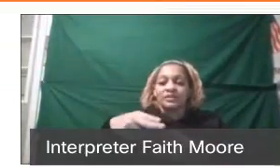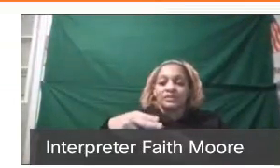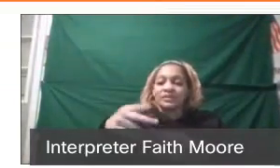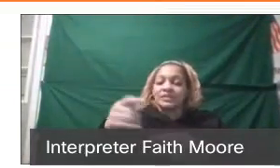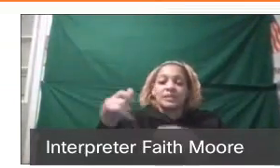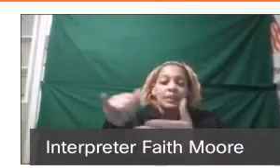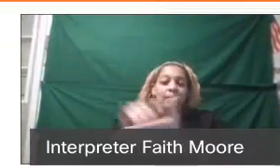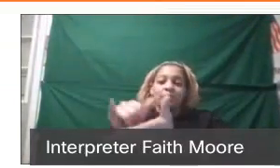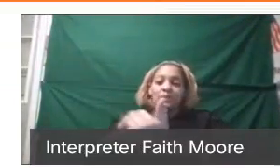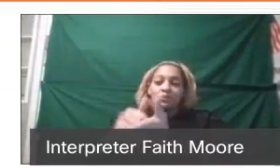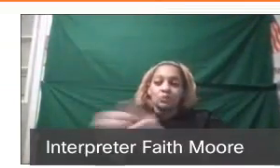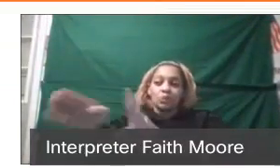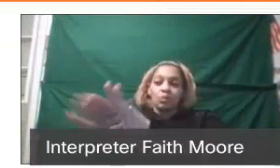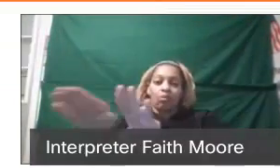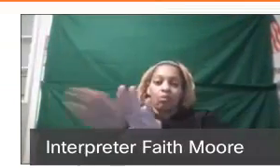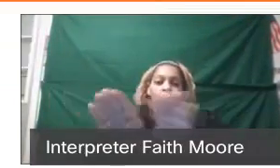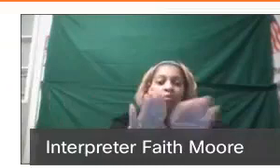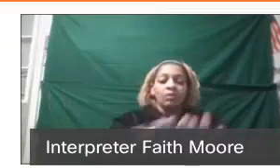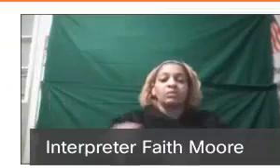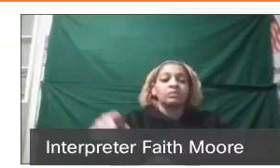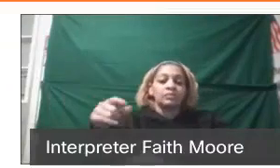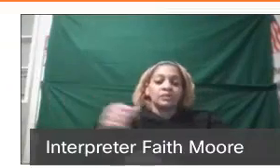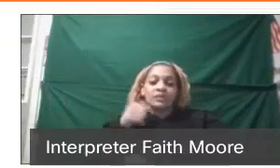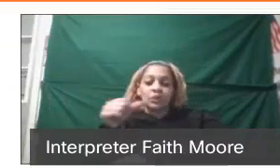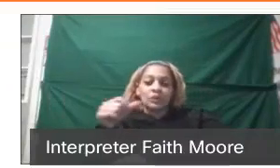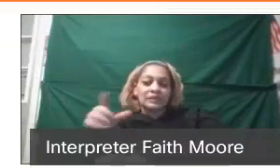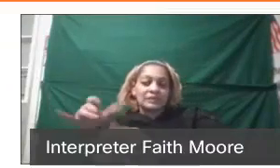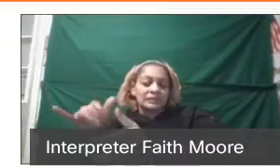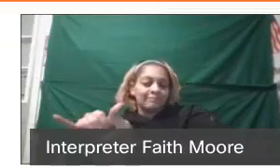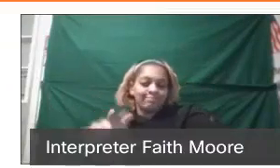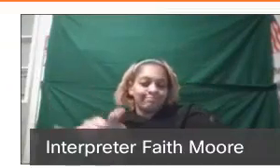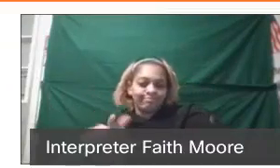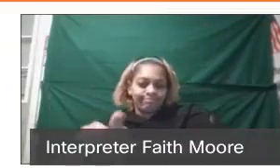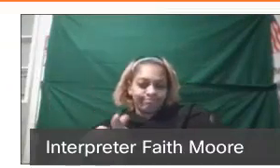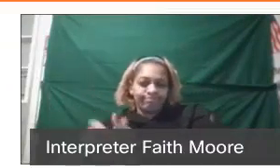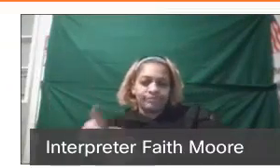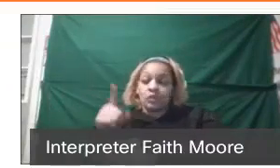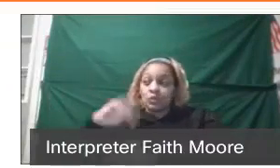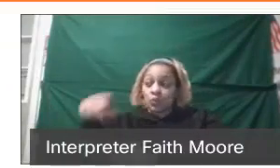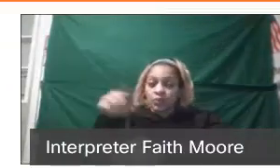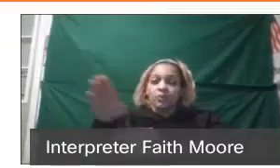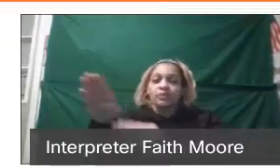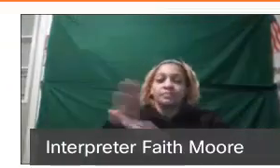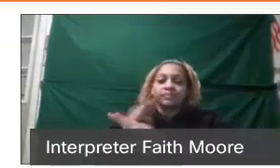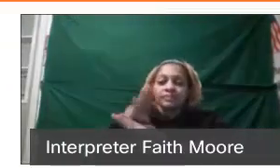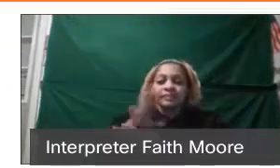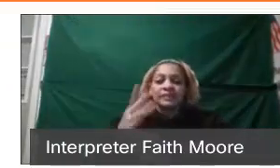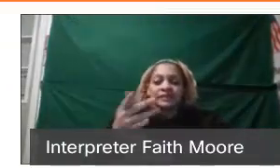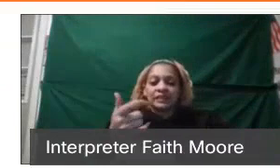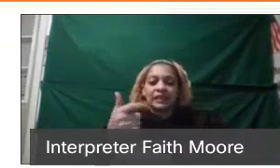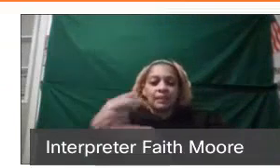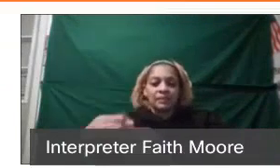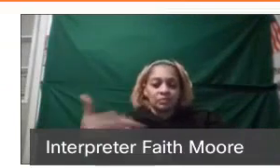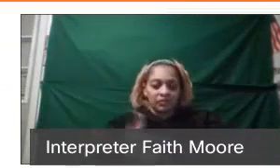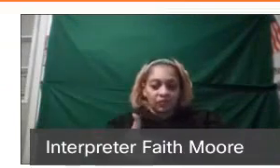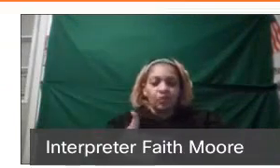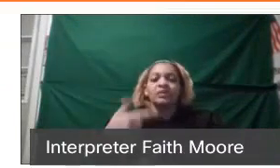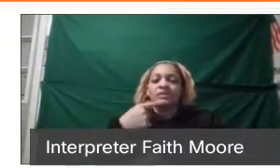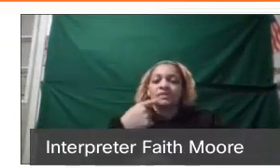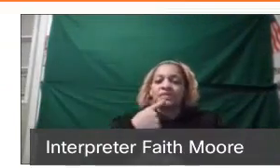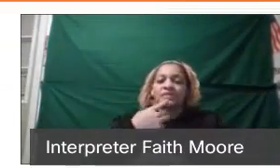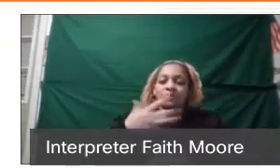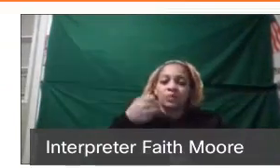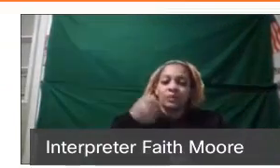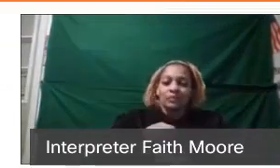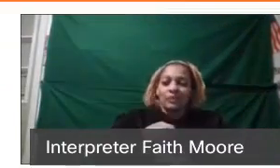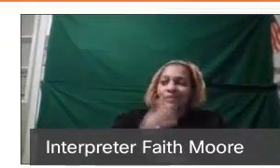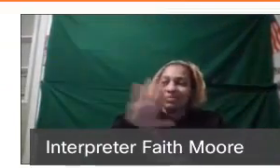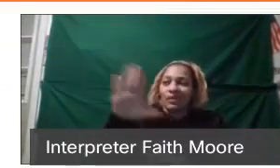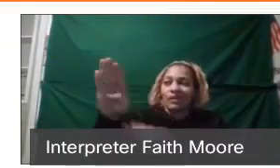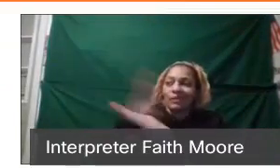So, I can I promise you, we can be able to close this curve cut those businesses. Like I said, it's there, they will set to impact their business so we cannot be able to.